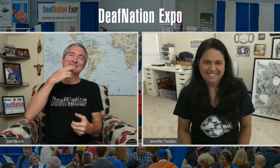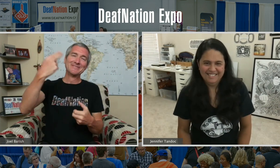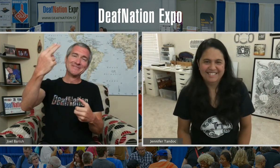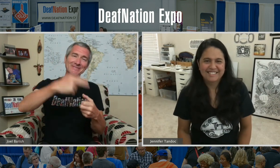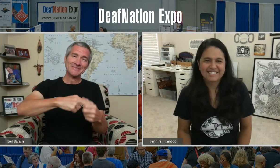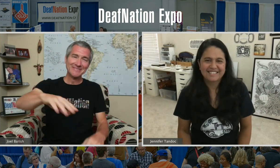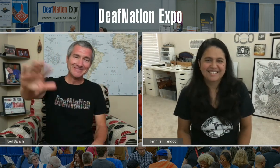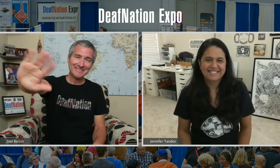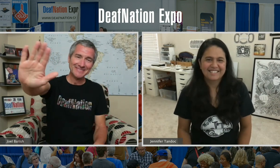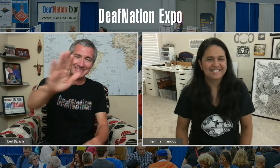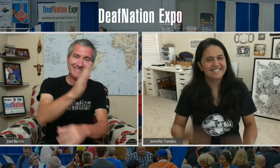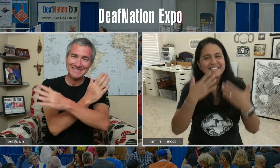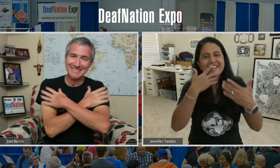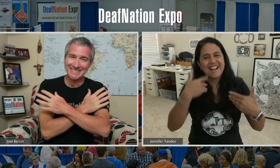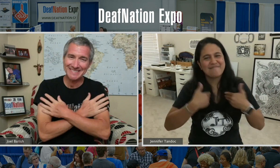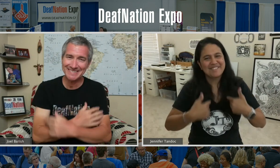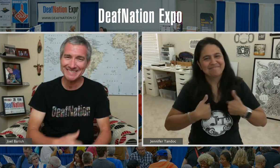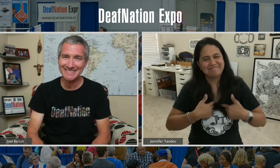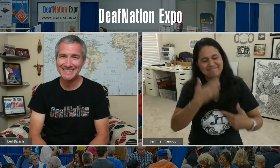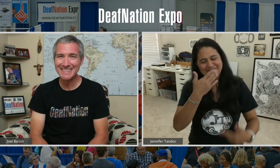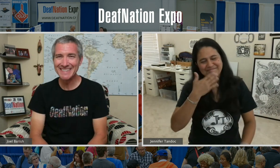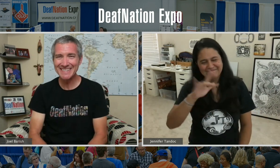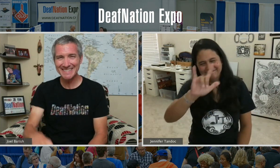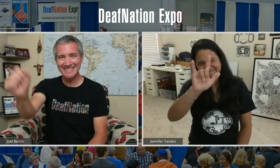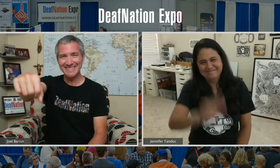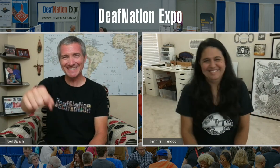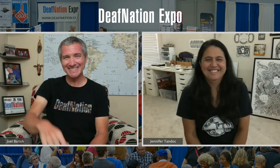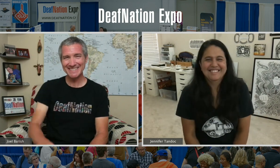Thank you for joining! Thank you for having me!